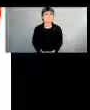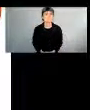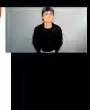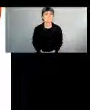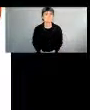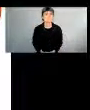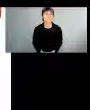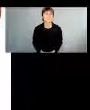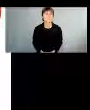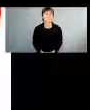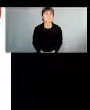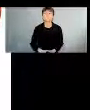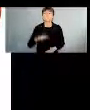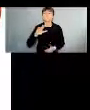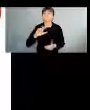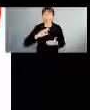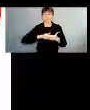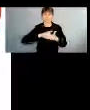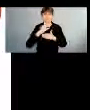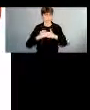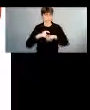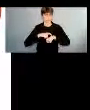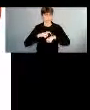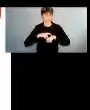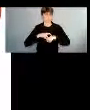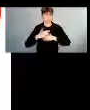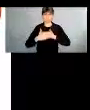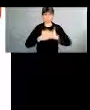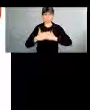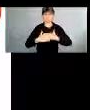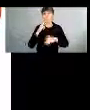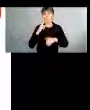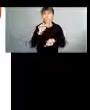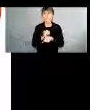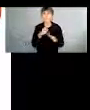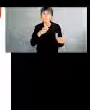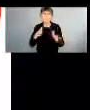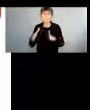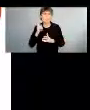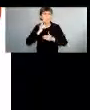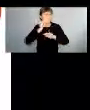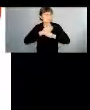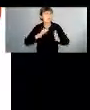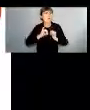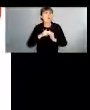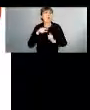Your project timeline or work plan should tell us how you will accomplish your project.